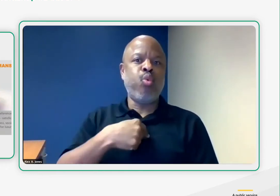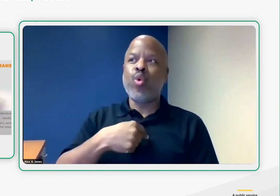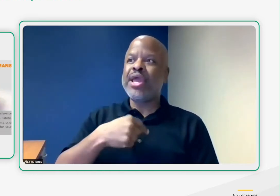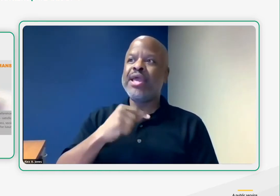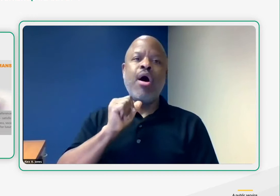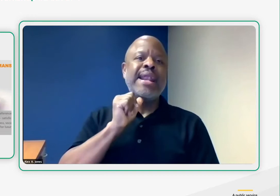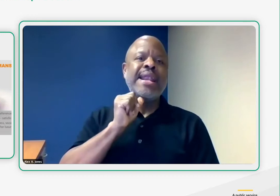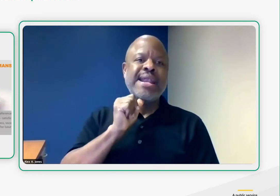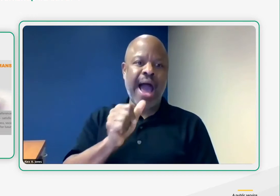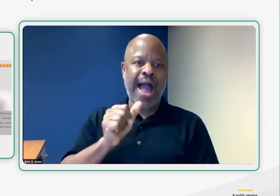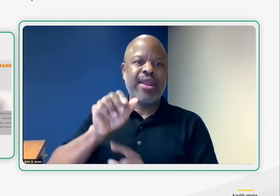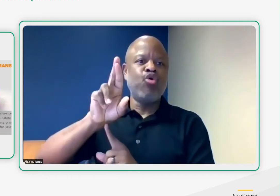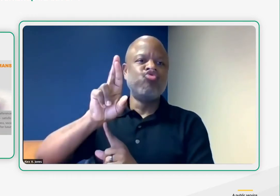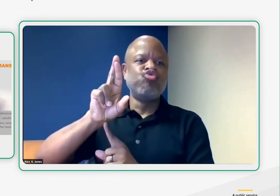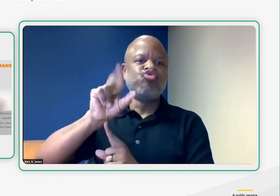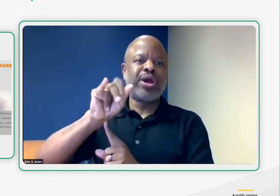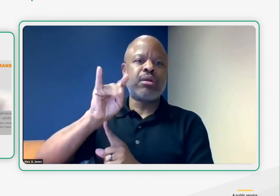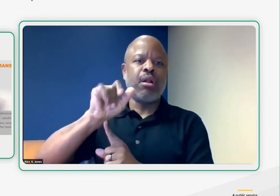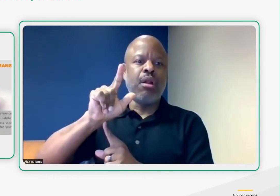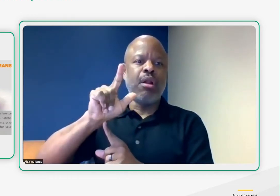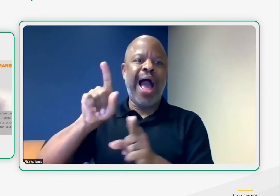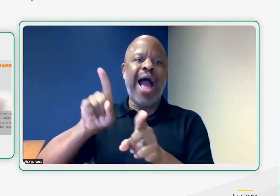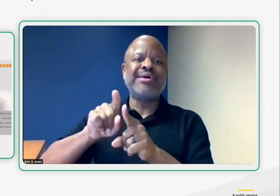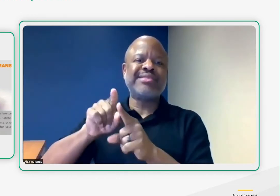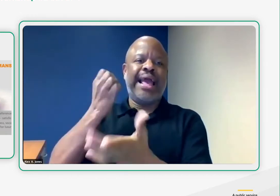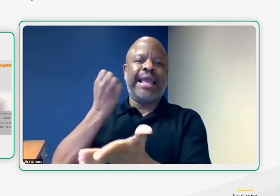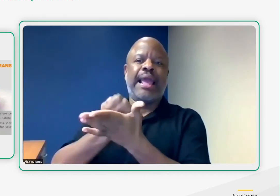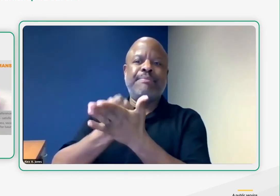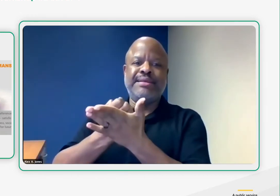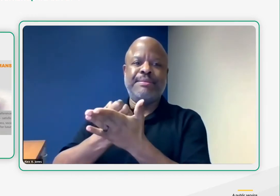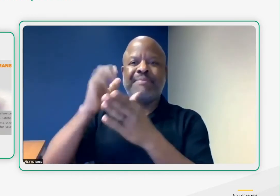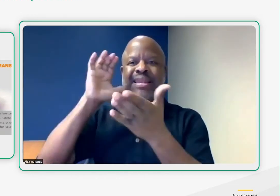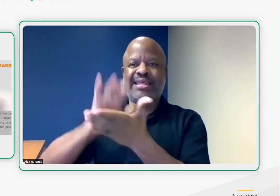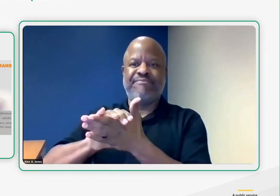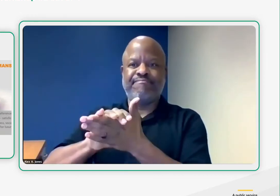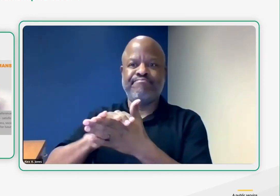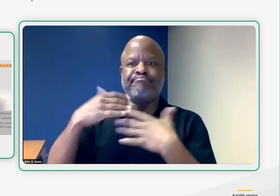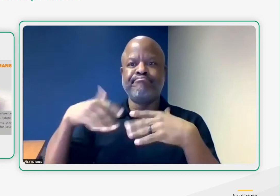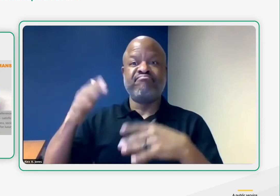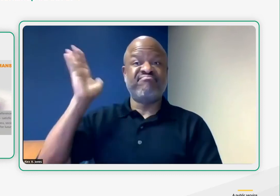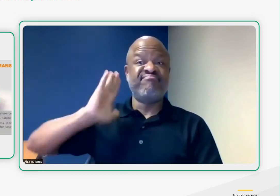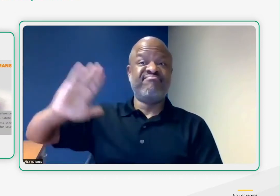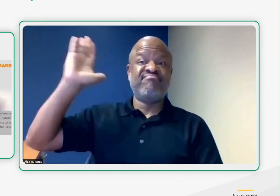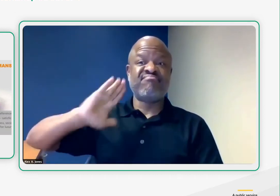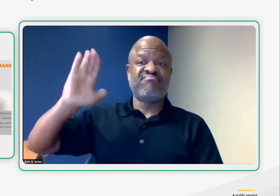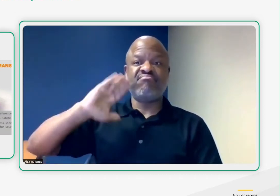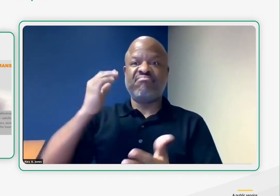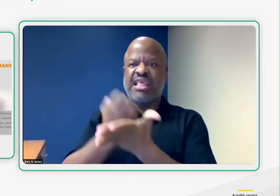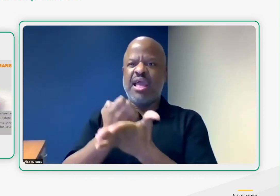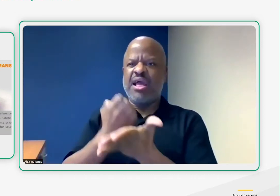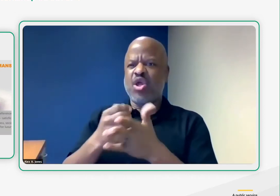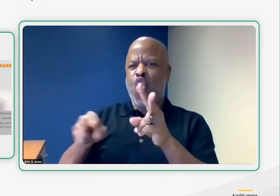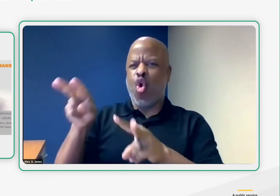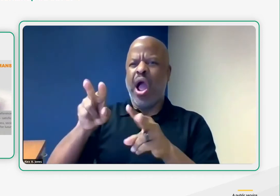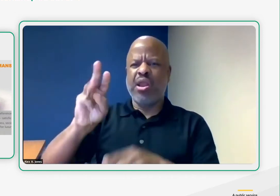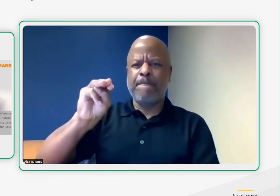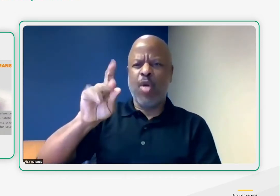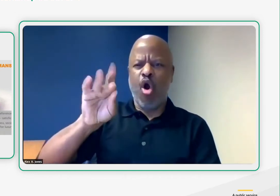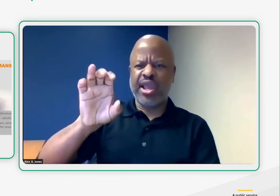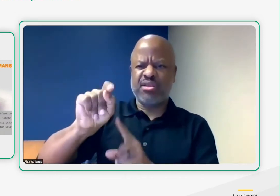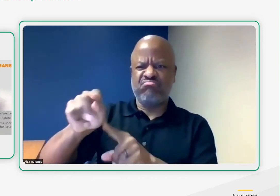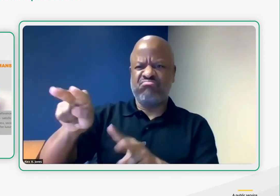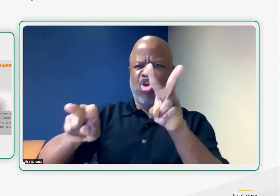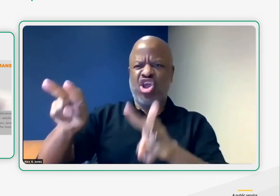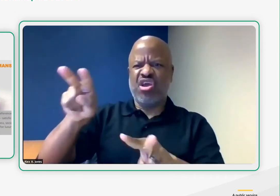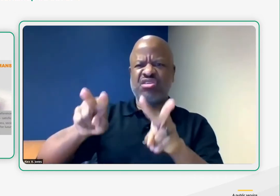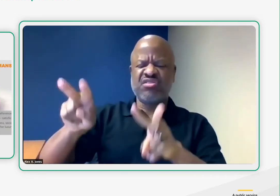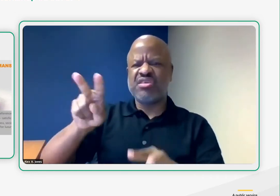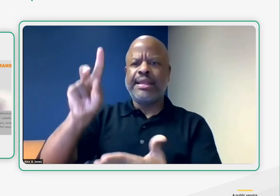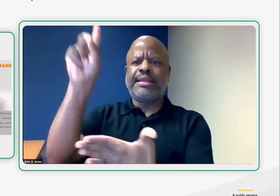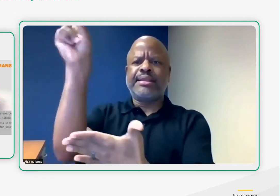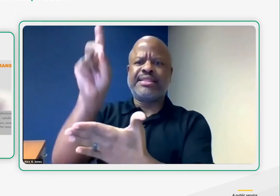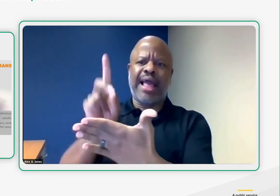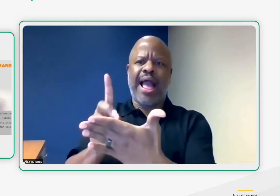So, we're not thinking, you know, as rational as economists want us to believe.